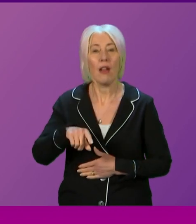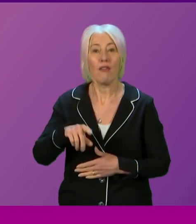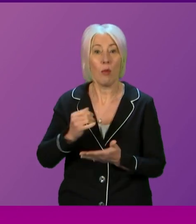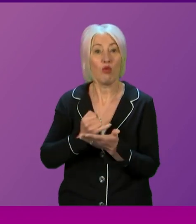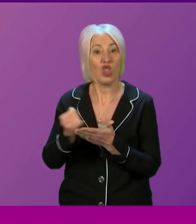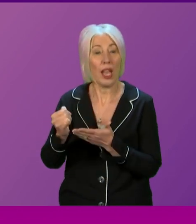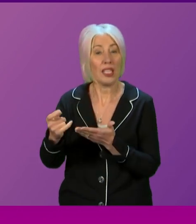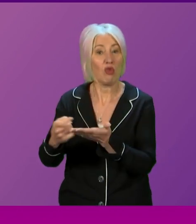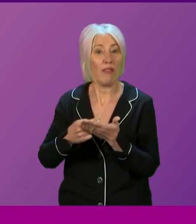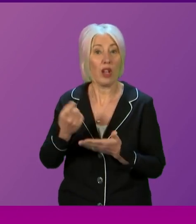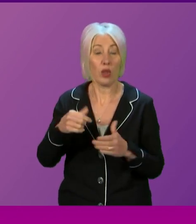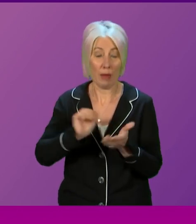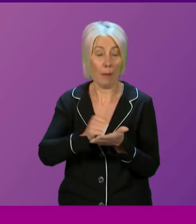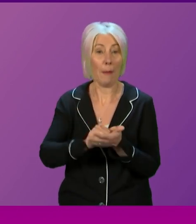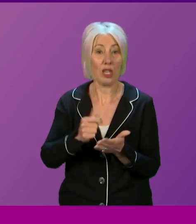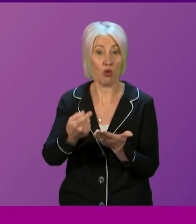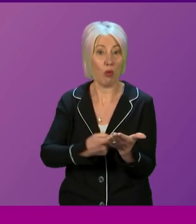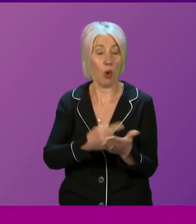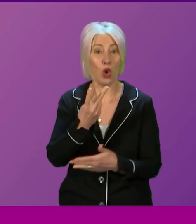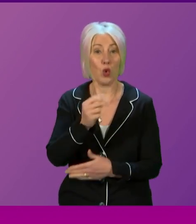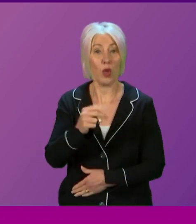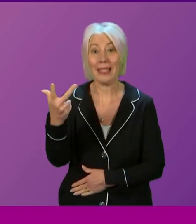published in 2018, and we continue to act on those.